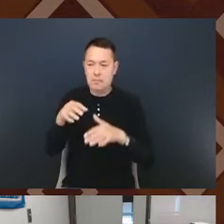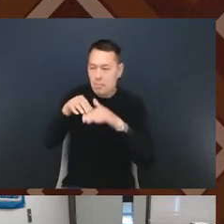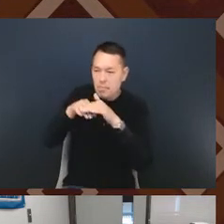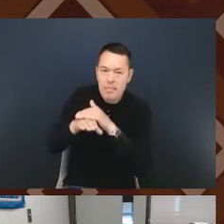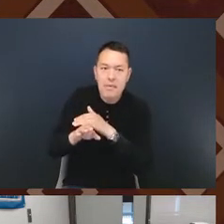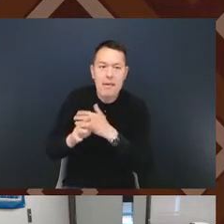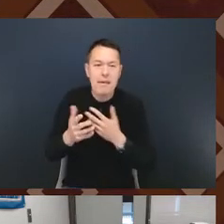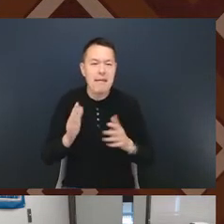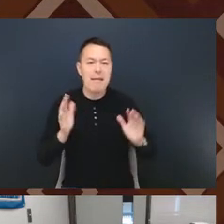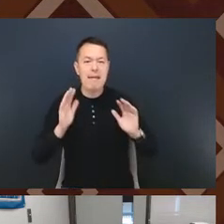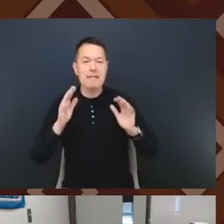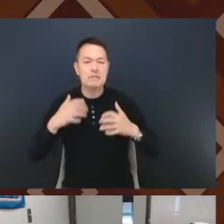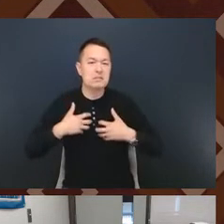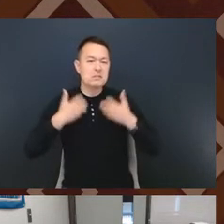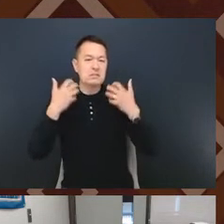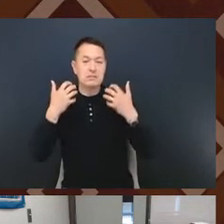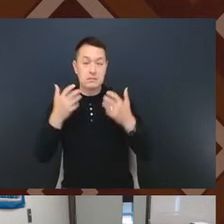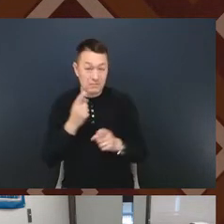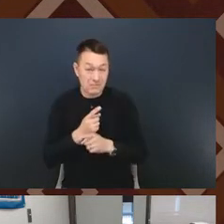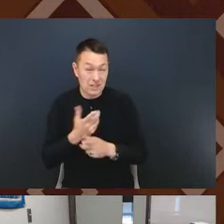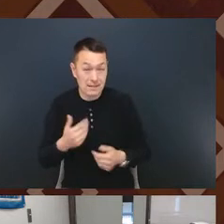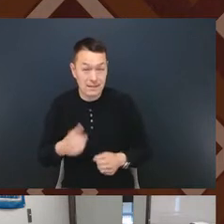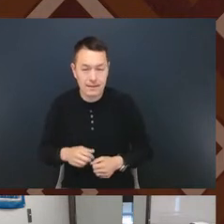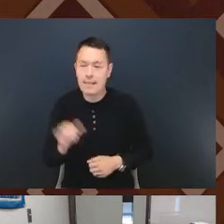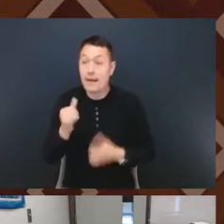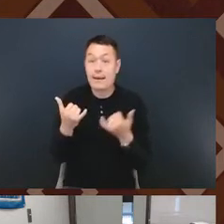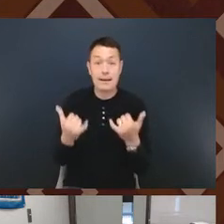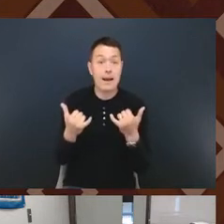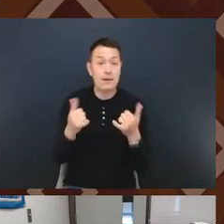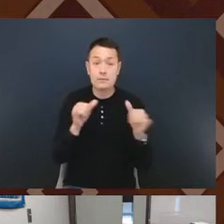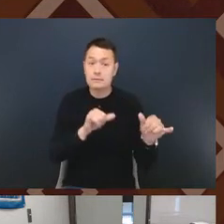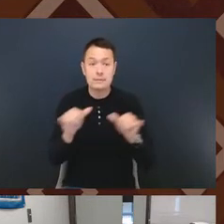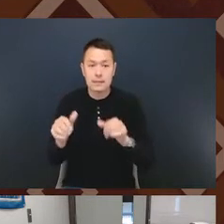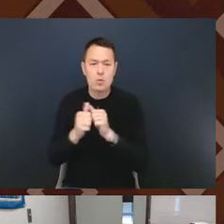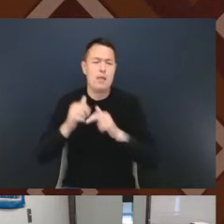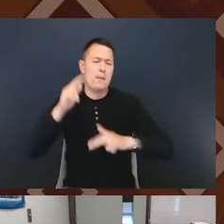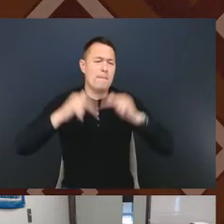and then. Right. Like it does now with, you know, build the wall or whatever you want to think about